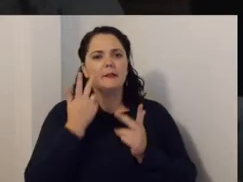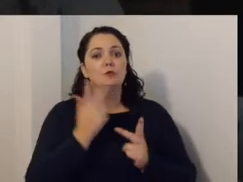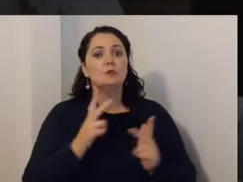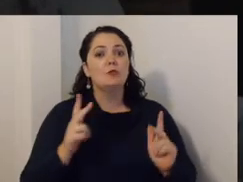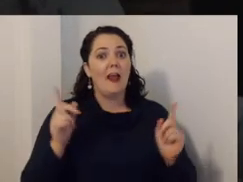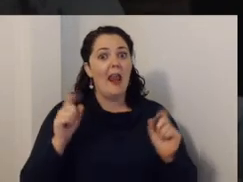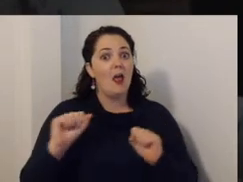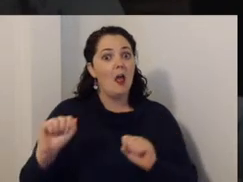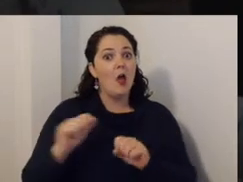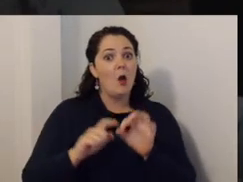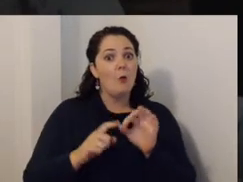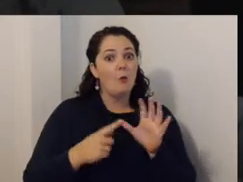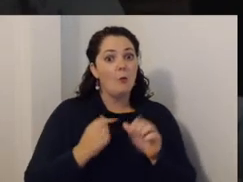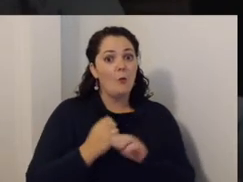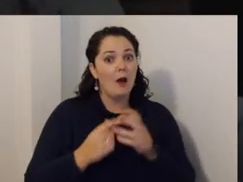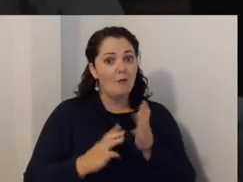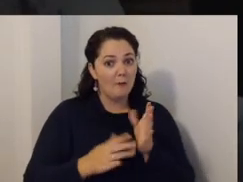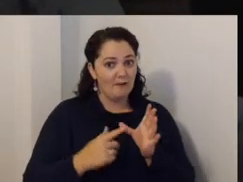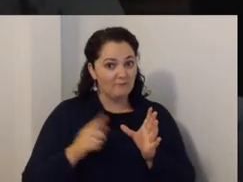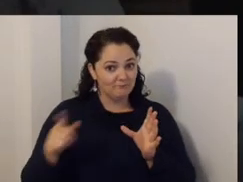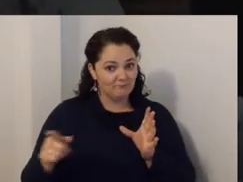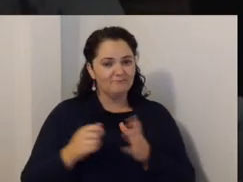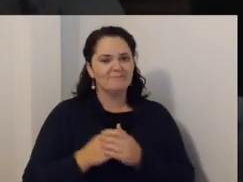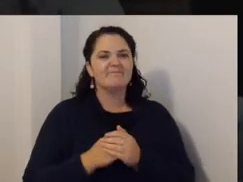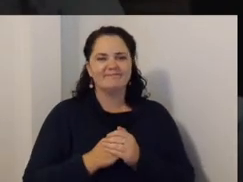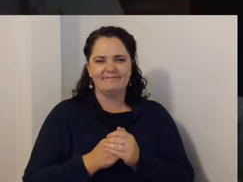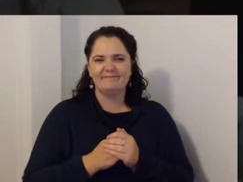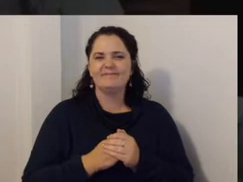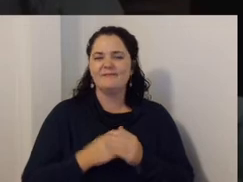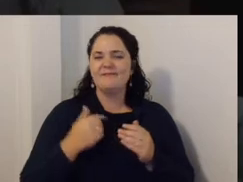of those methods, what they why they look the way they look and how you can achieve some of